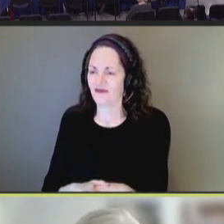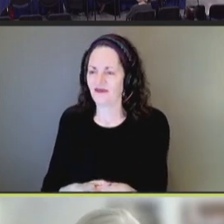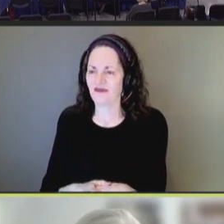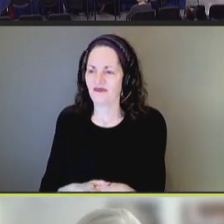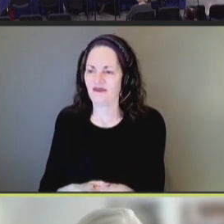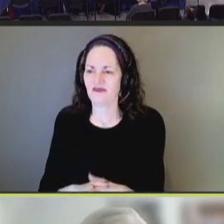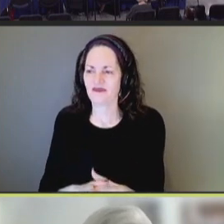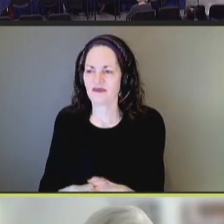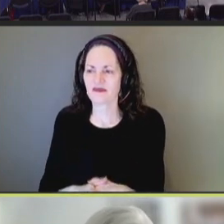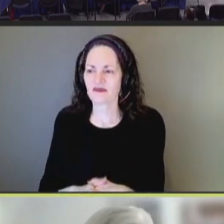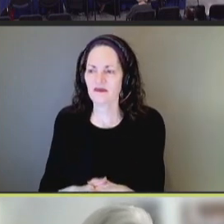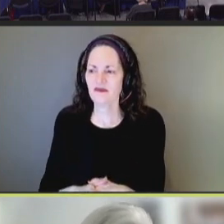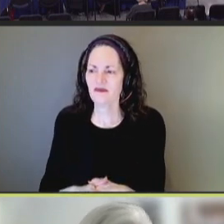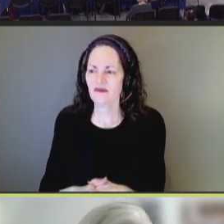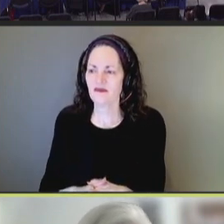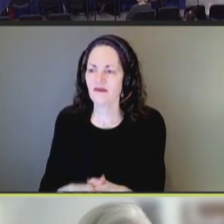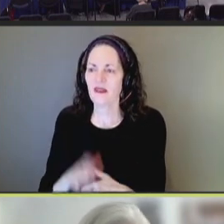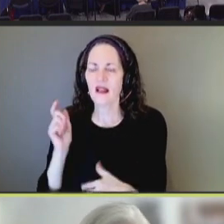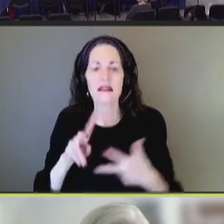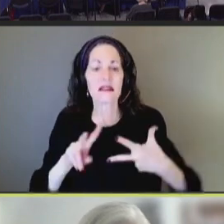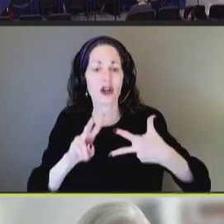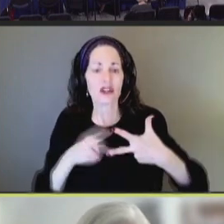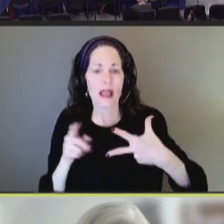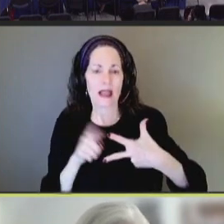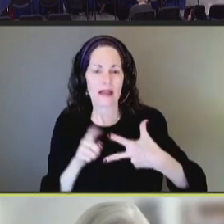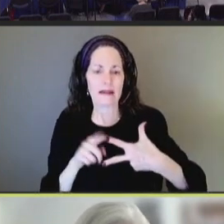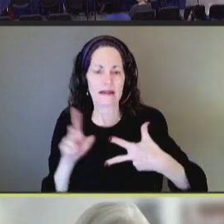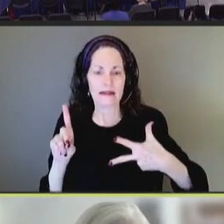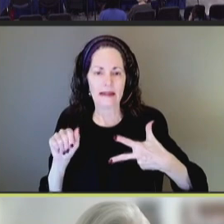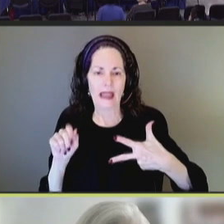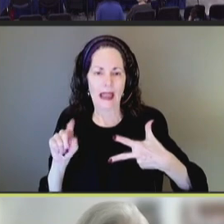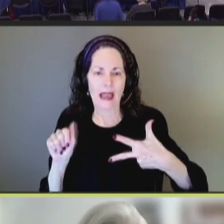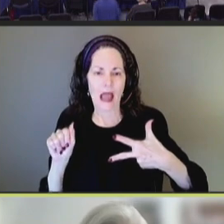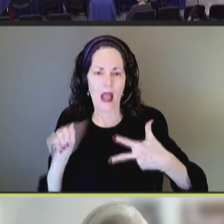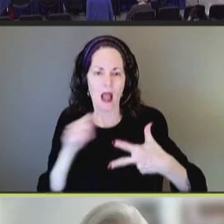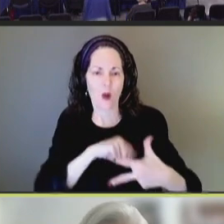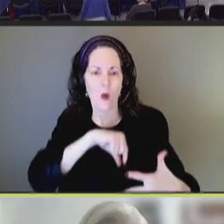So, this leads to our second focus area which is data quality. And so, briefly,